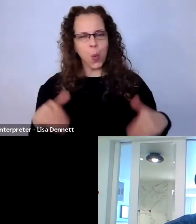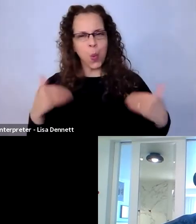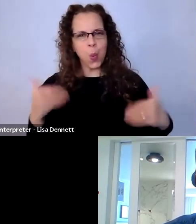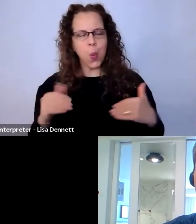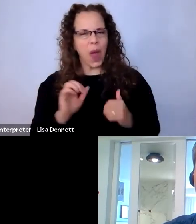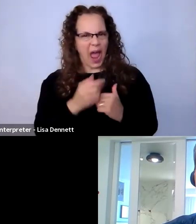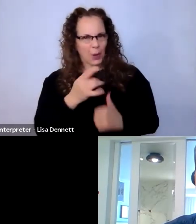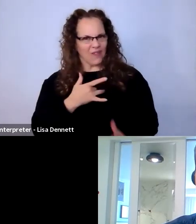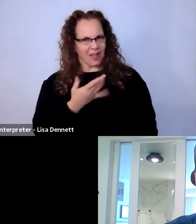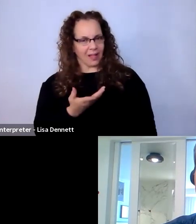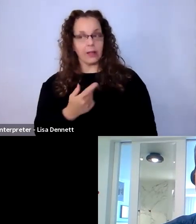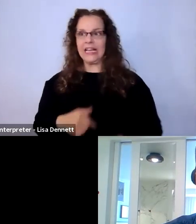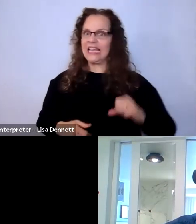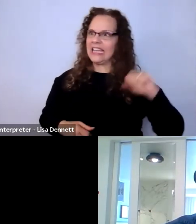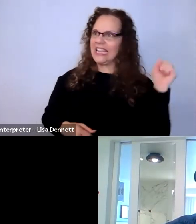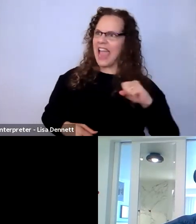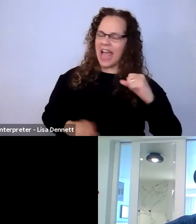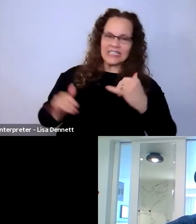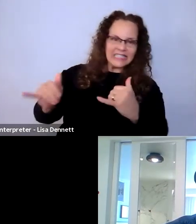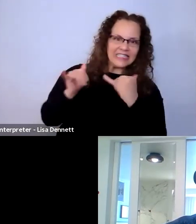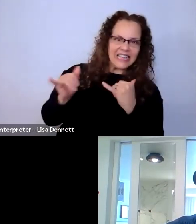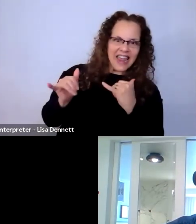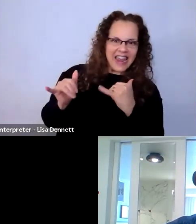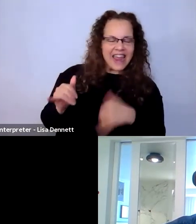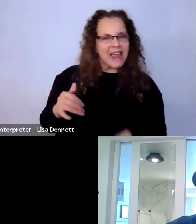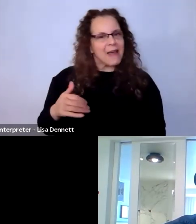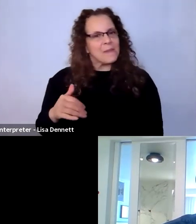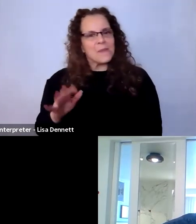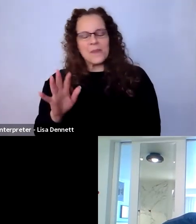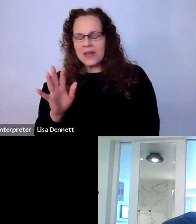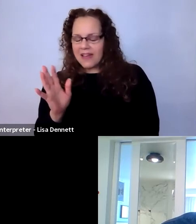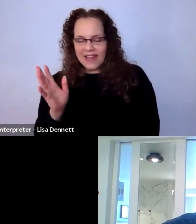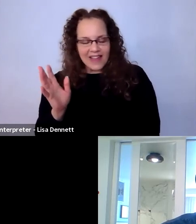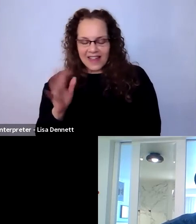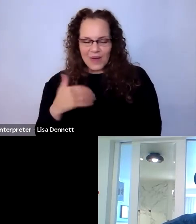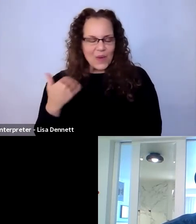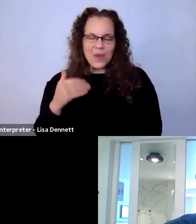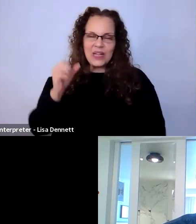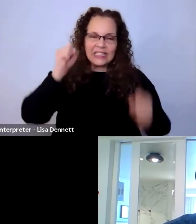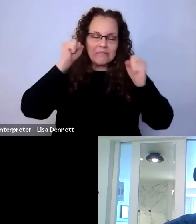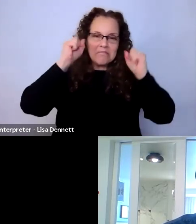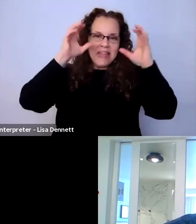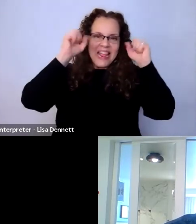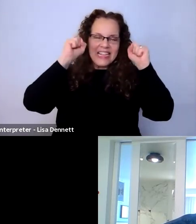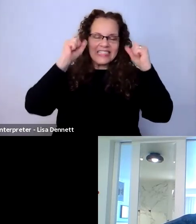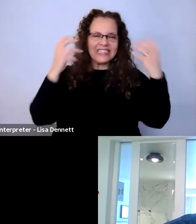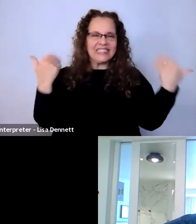Jennison Asuncion: Good oh man oh man, this is so amazing and just I can't